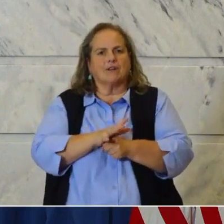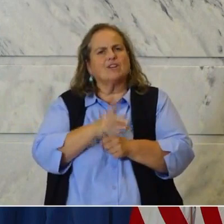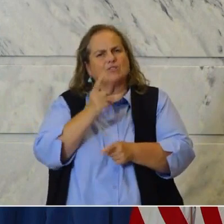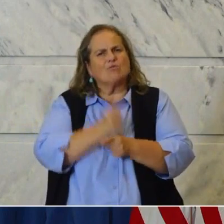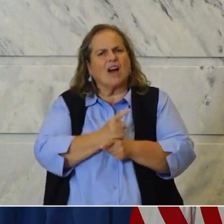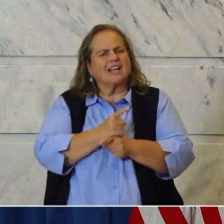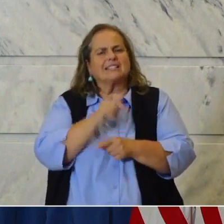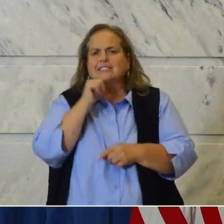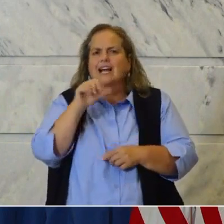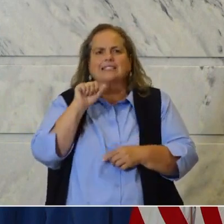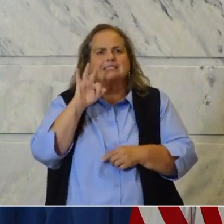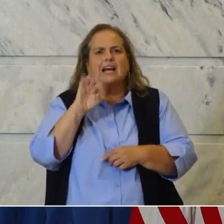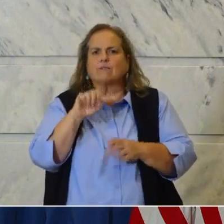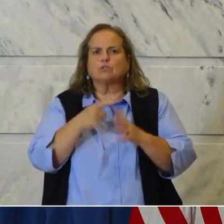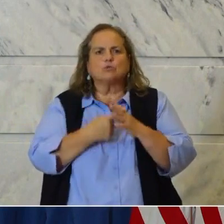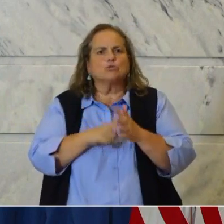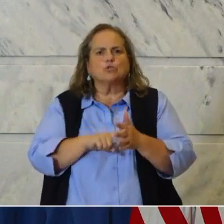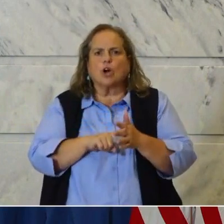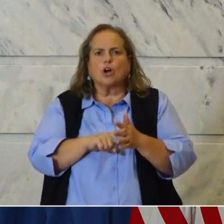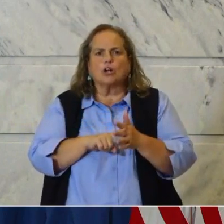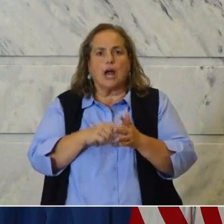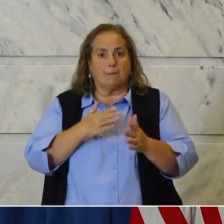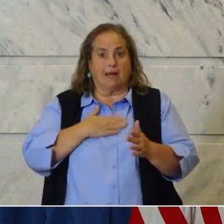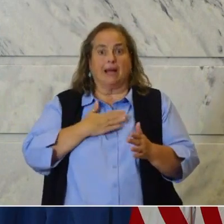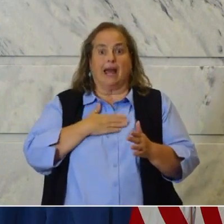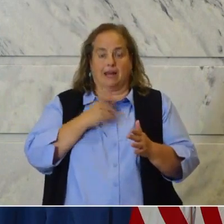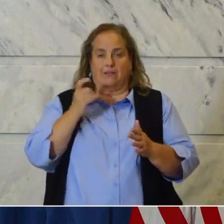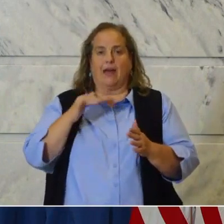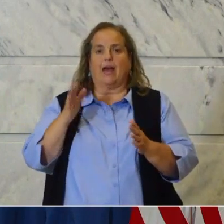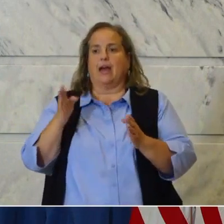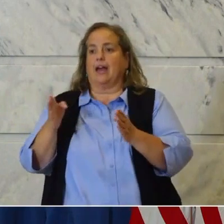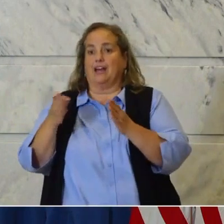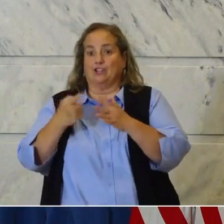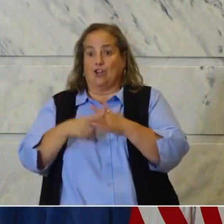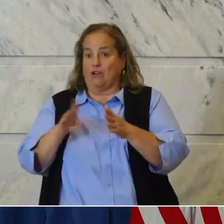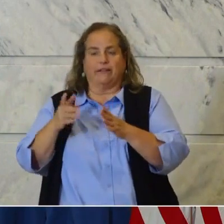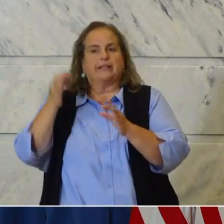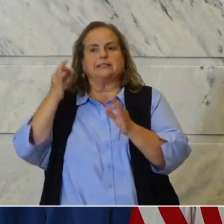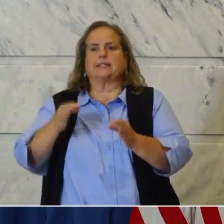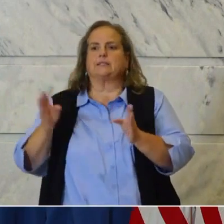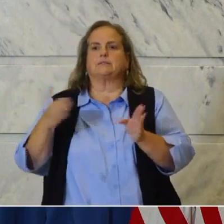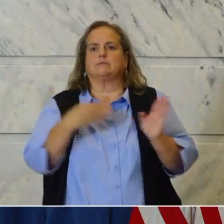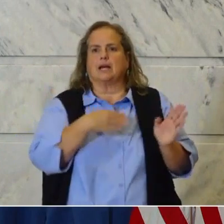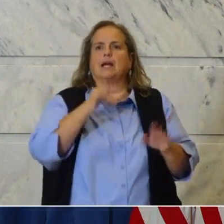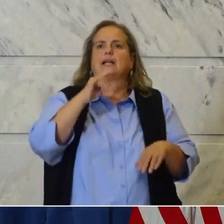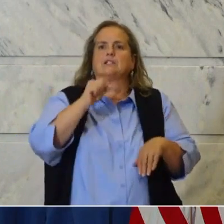I'm glad that they're moving to it, but it should be a warning sign to every other school out there is not safe